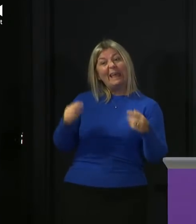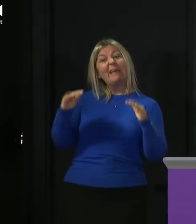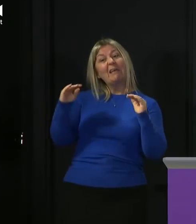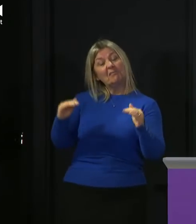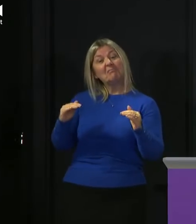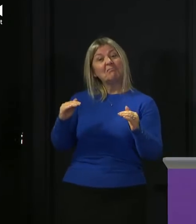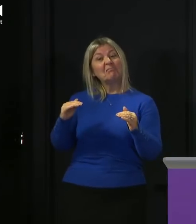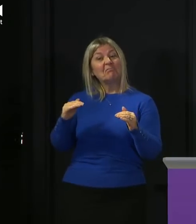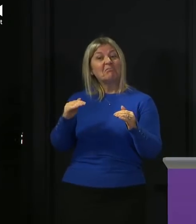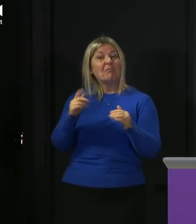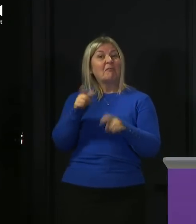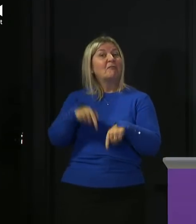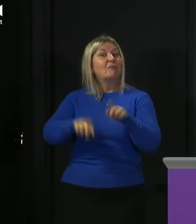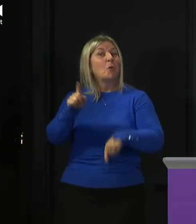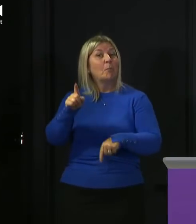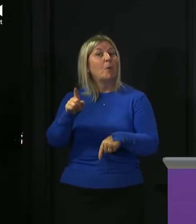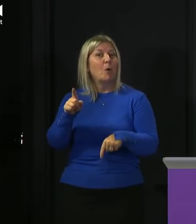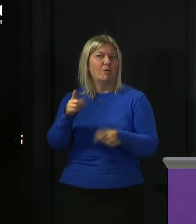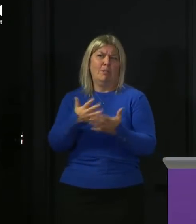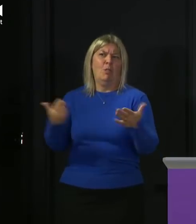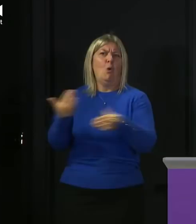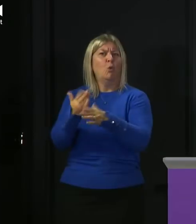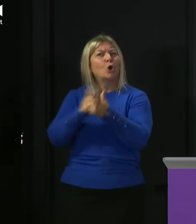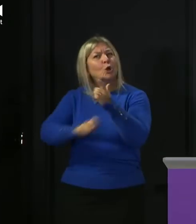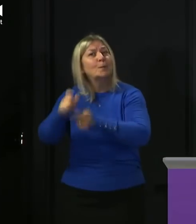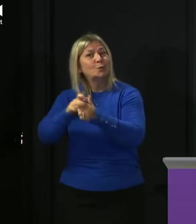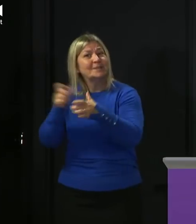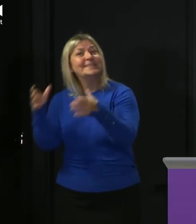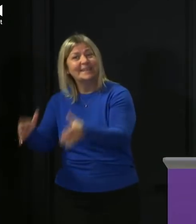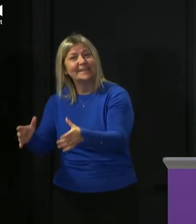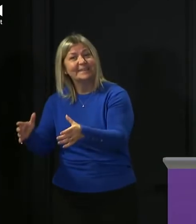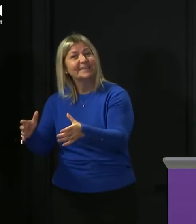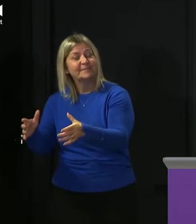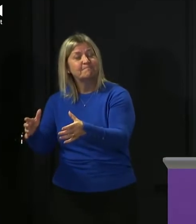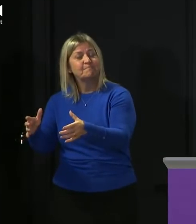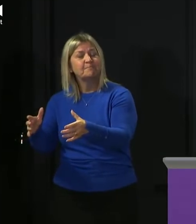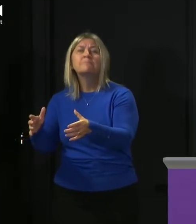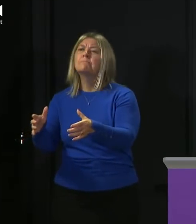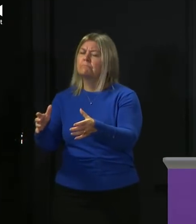and above what they do on the football pitch, in those communities. So I certainly recognise that